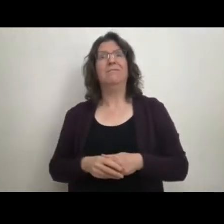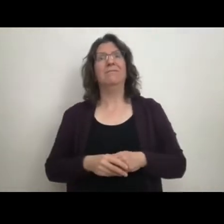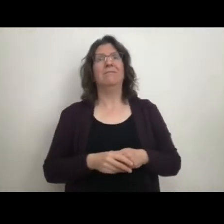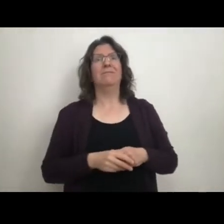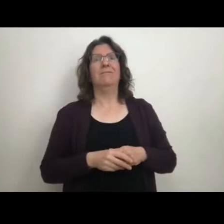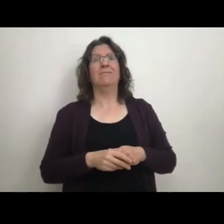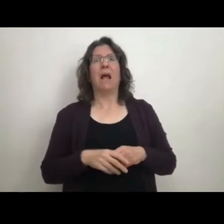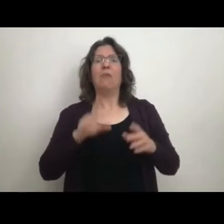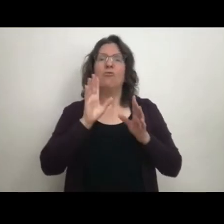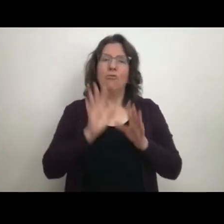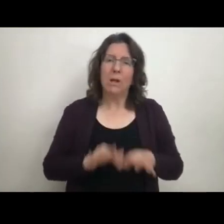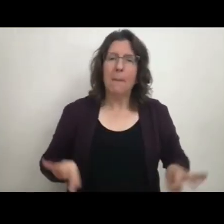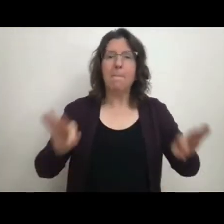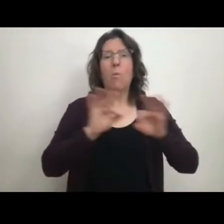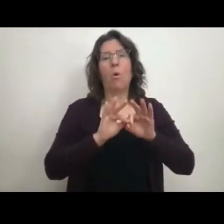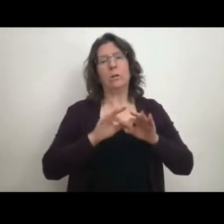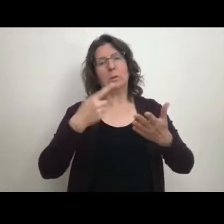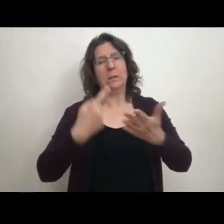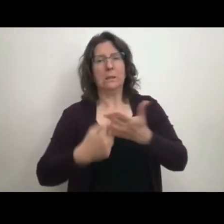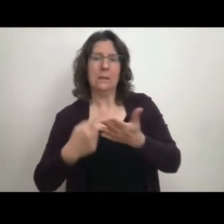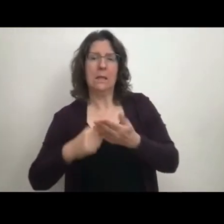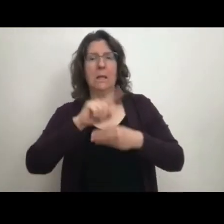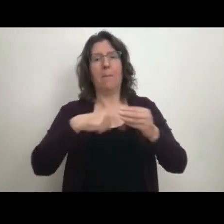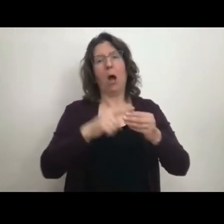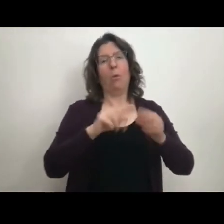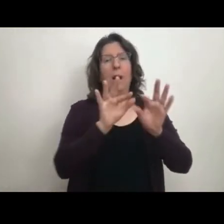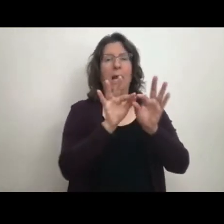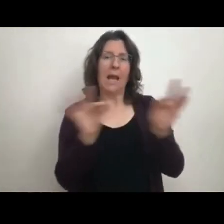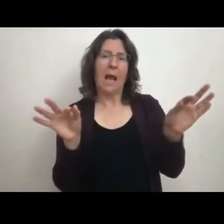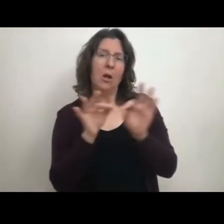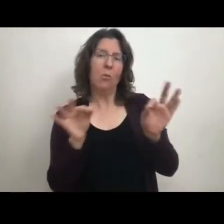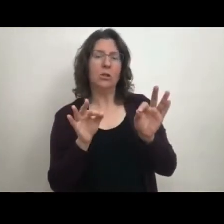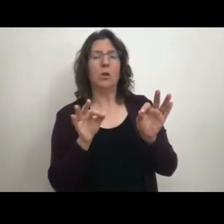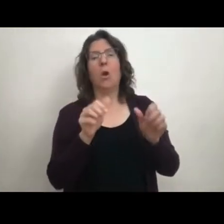This rarely happened. But when it did I would step in.